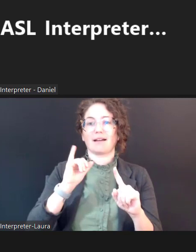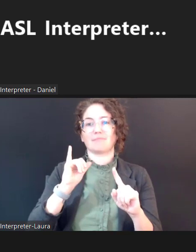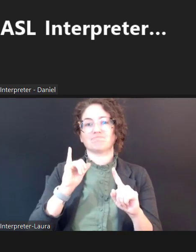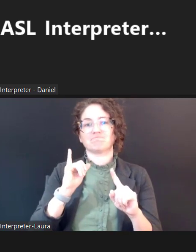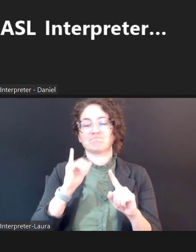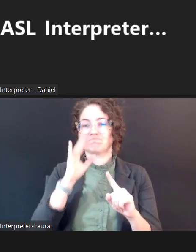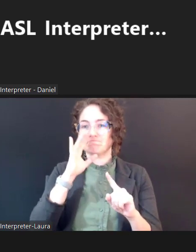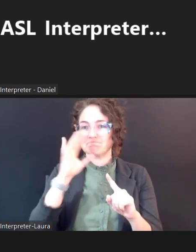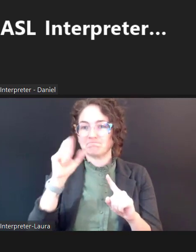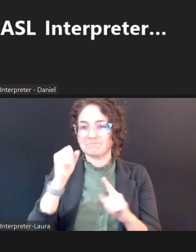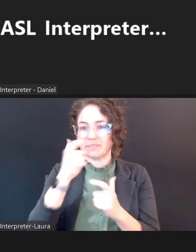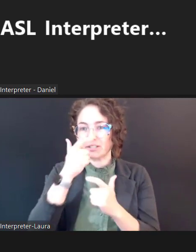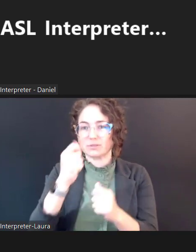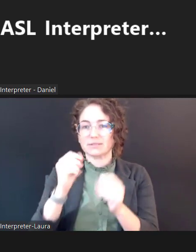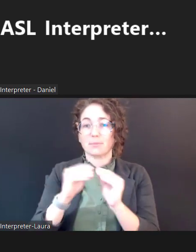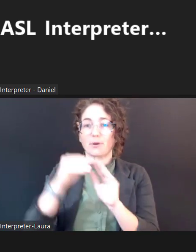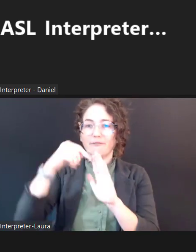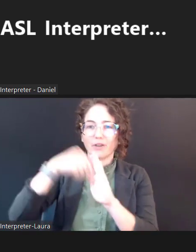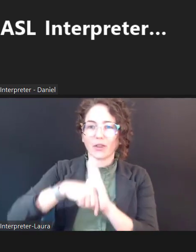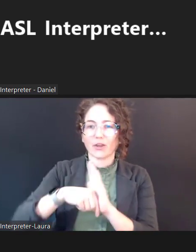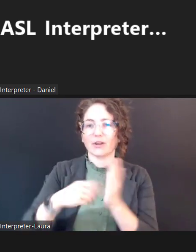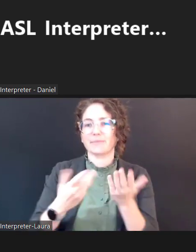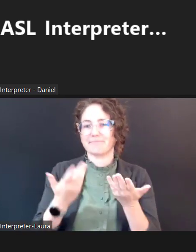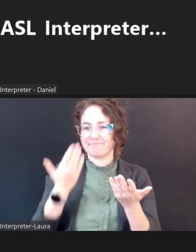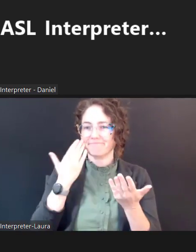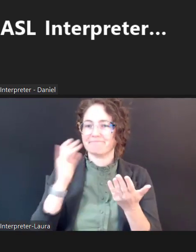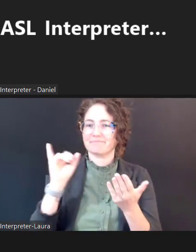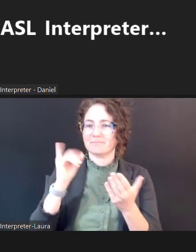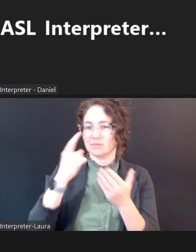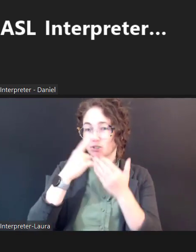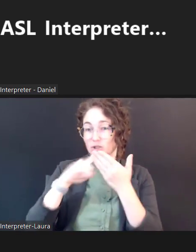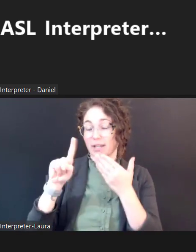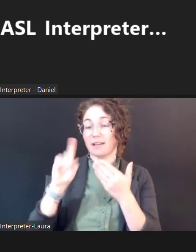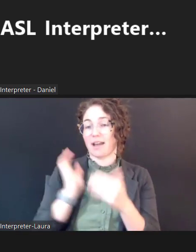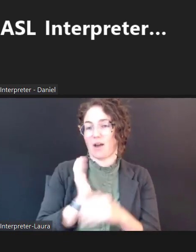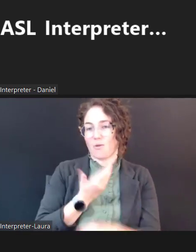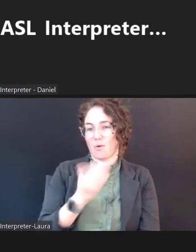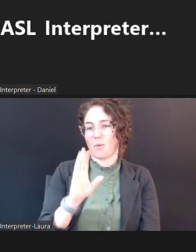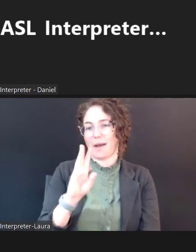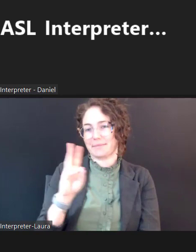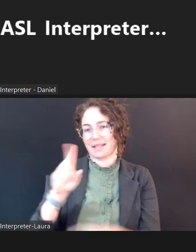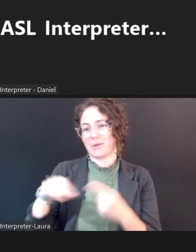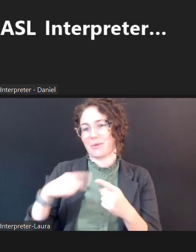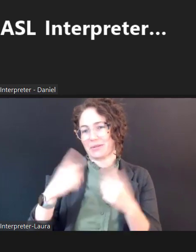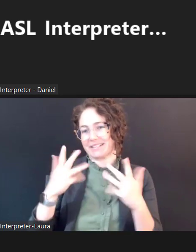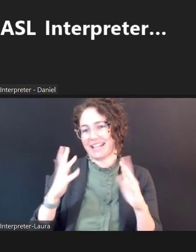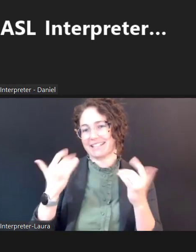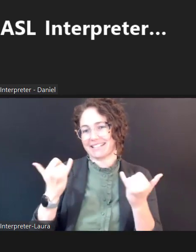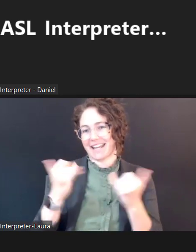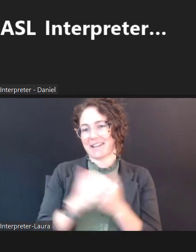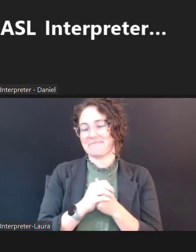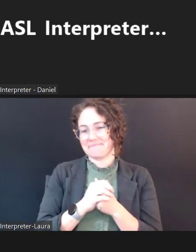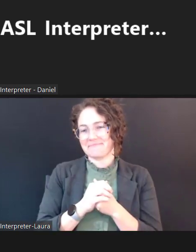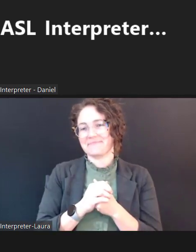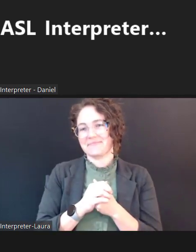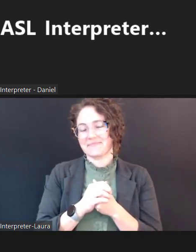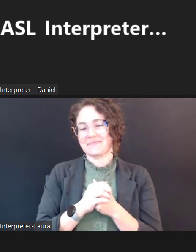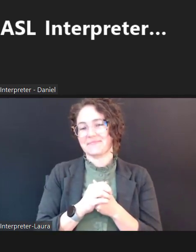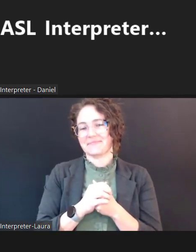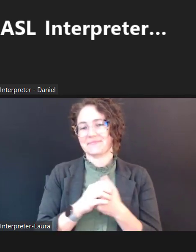to check out our website when we're done, because there are many practical free resources available there.